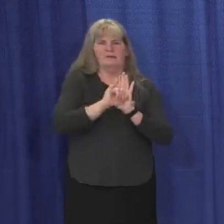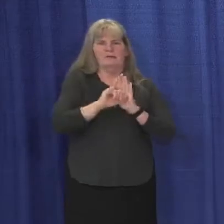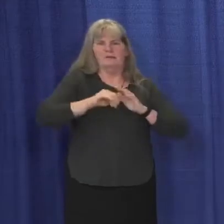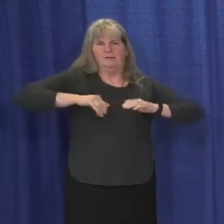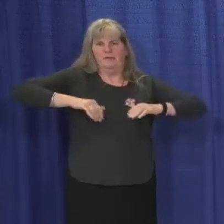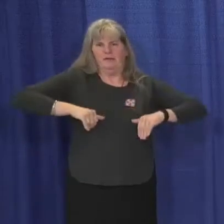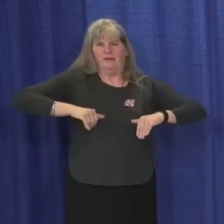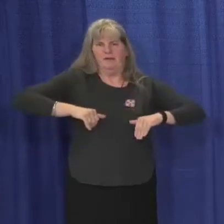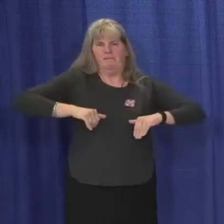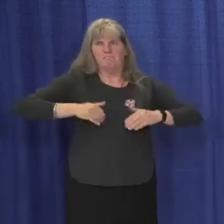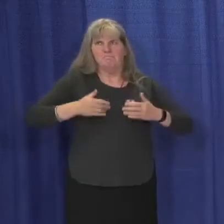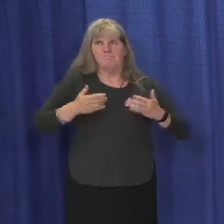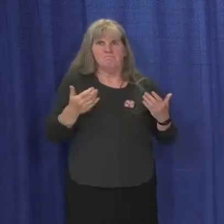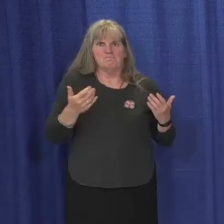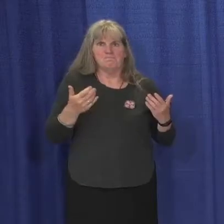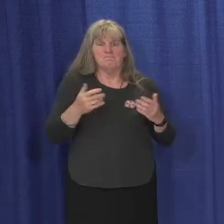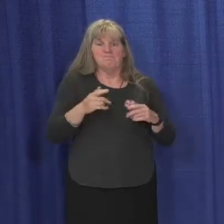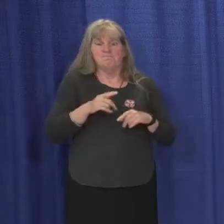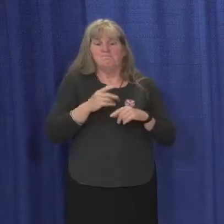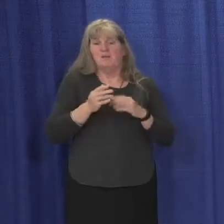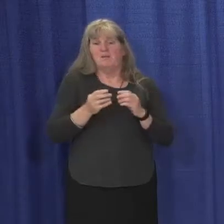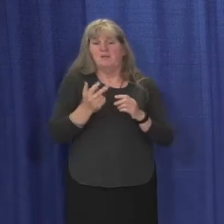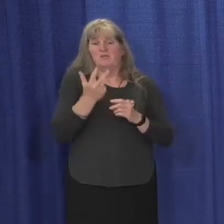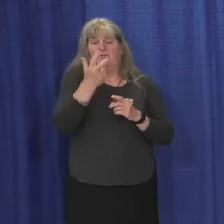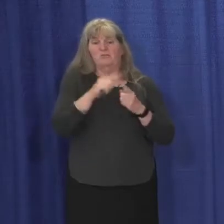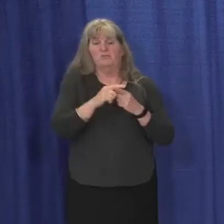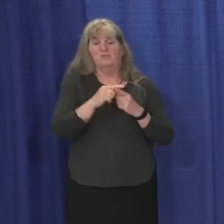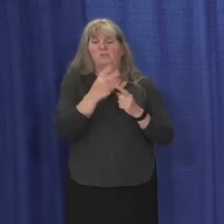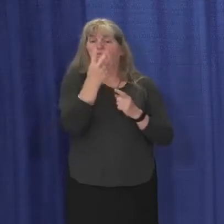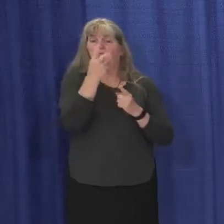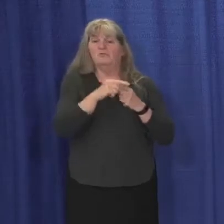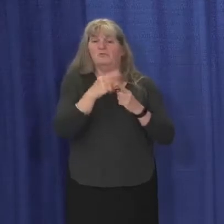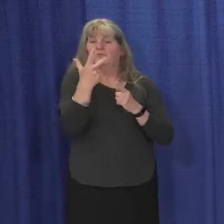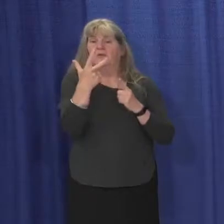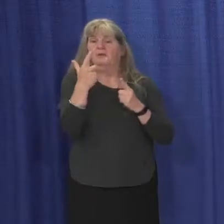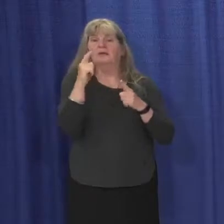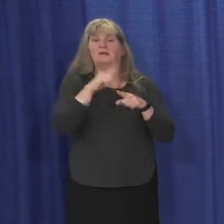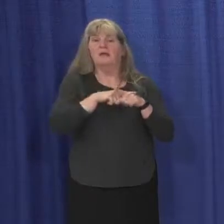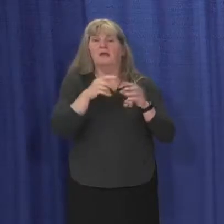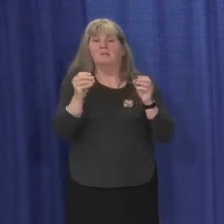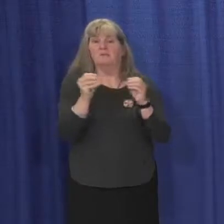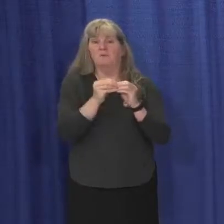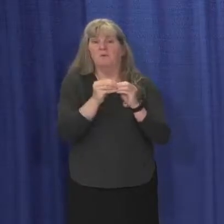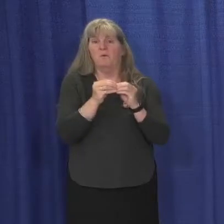We don't know how many. But in situations like this it maybe two or three times what